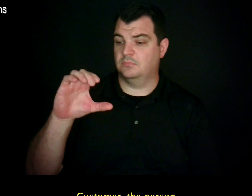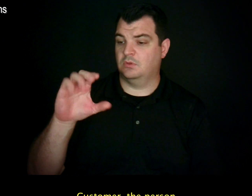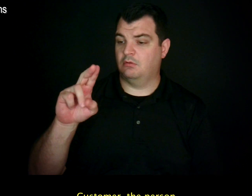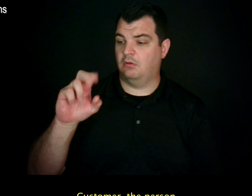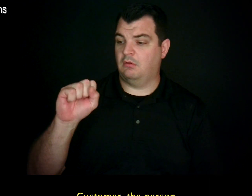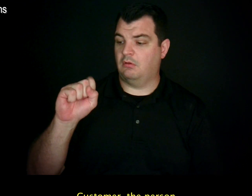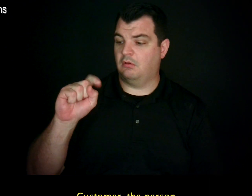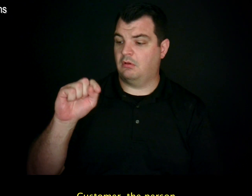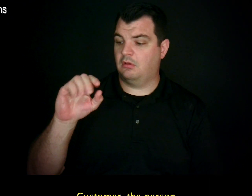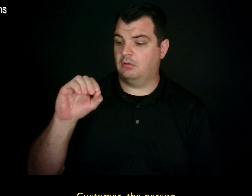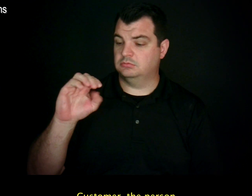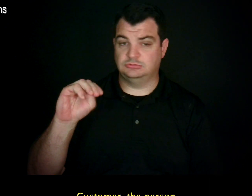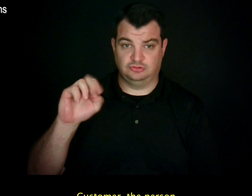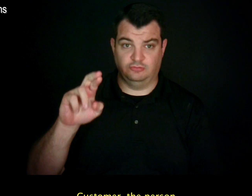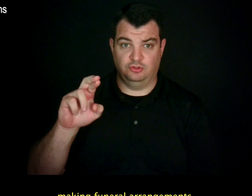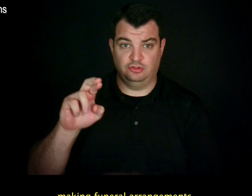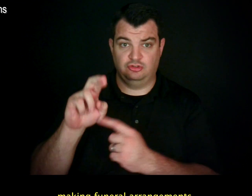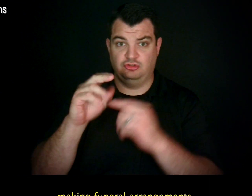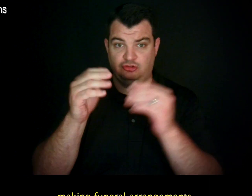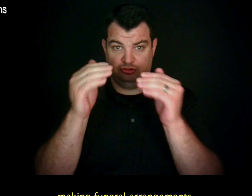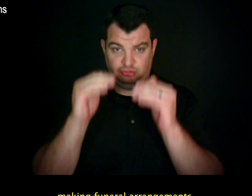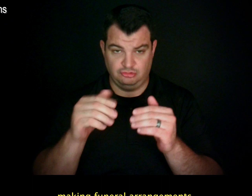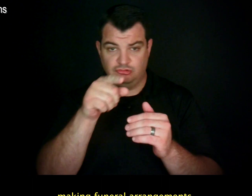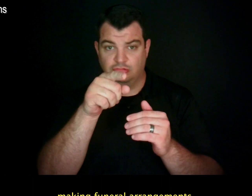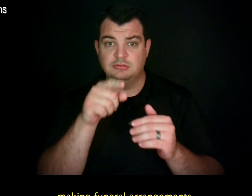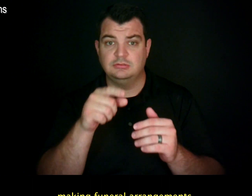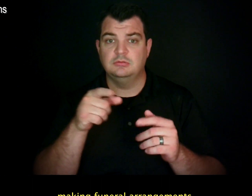Customer, the person making funeral arrangements.